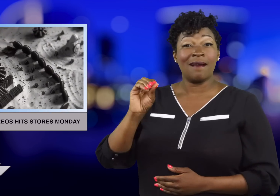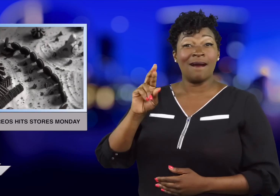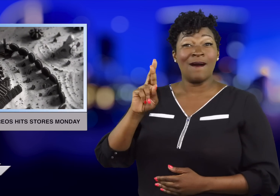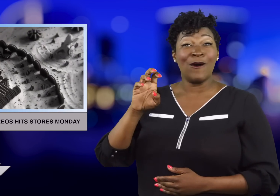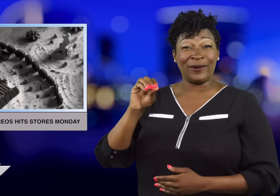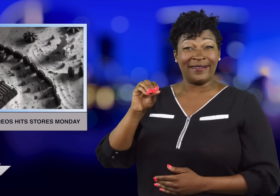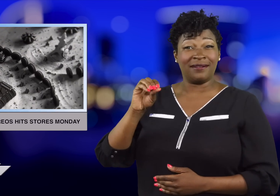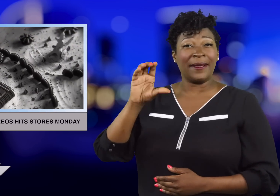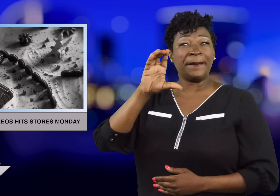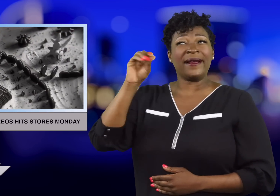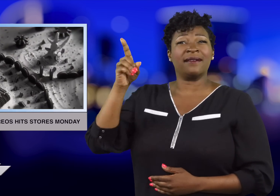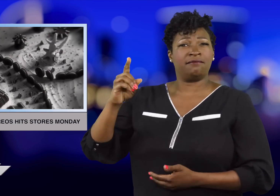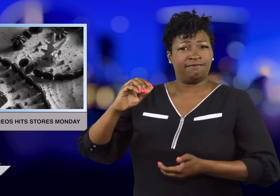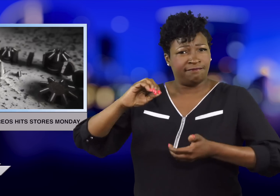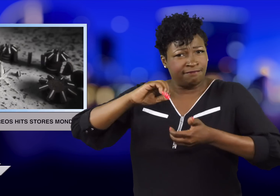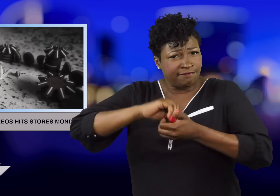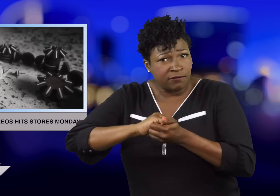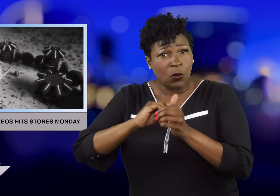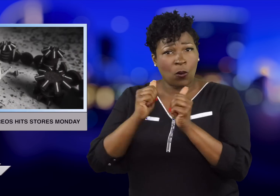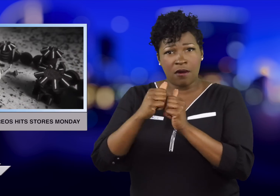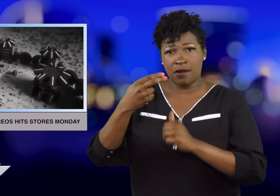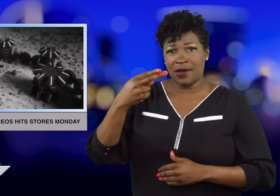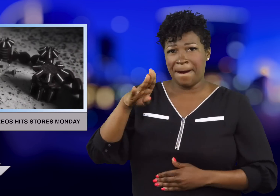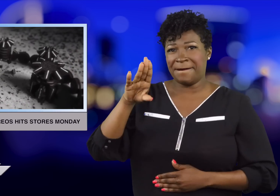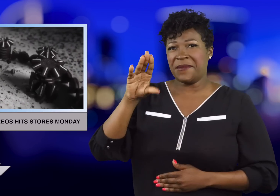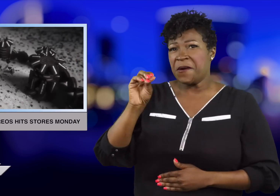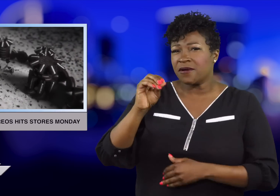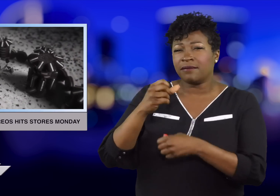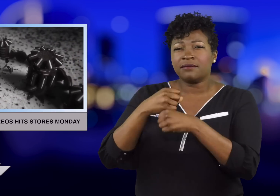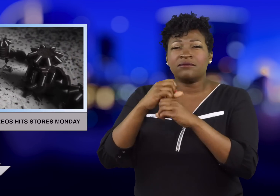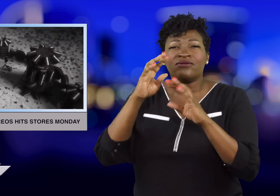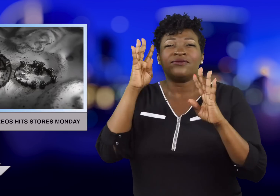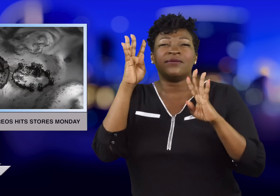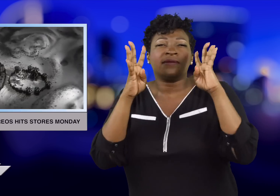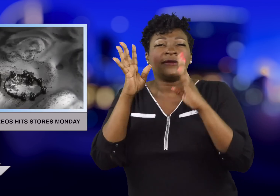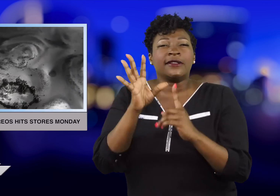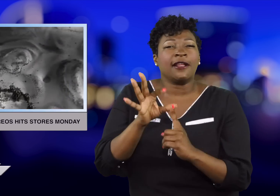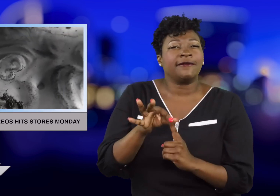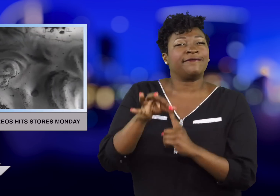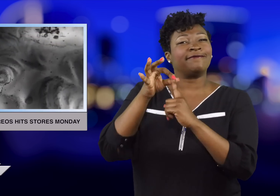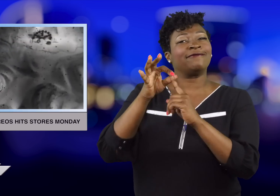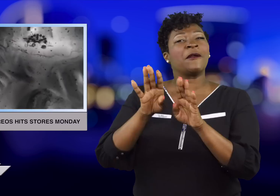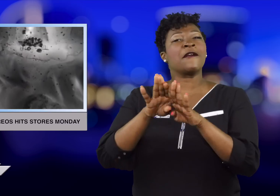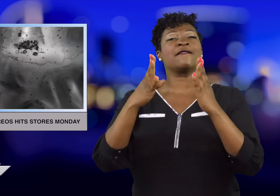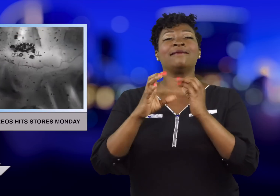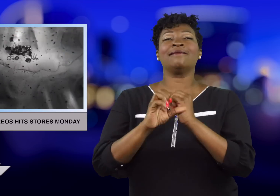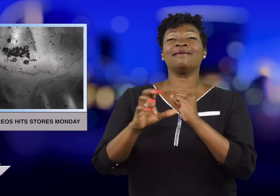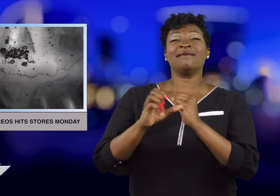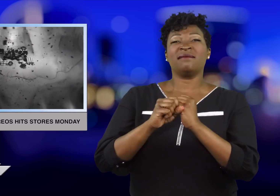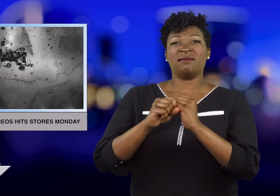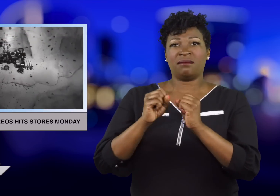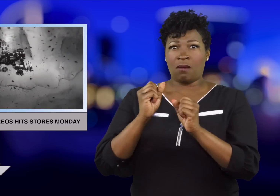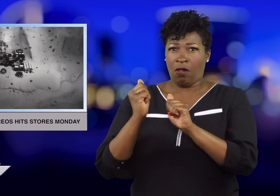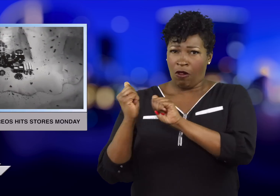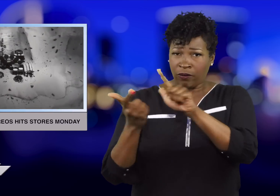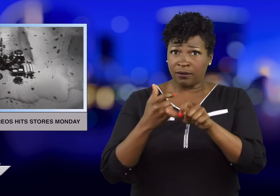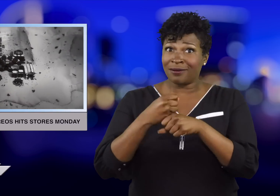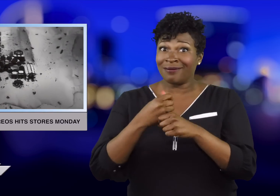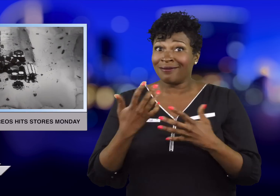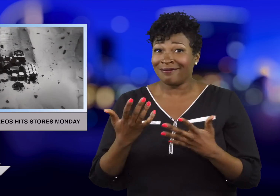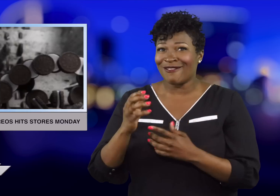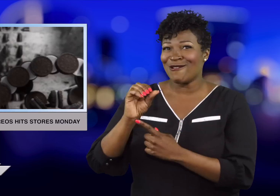Oreo teamed up with HBO to create this unique version of the opening credits made entirely